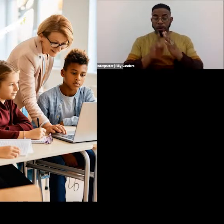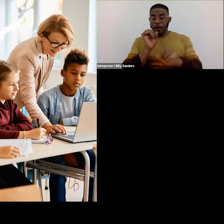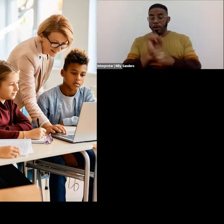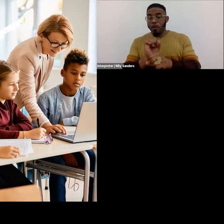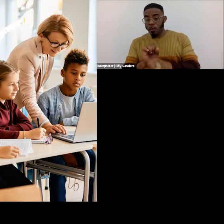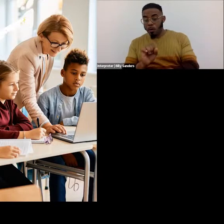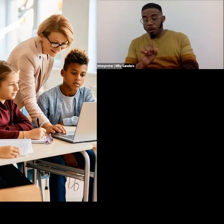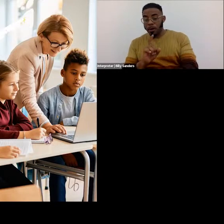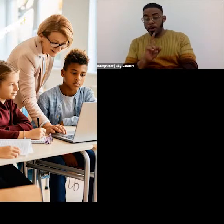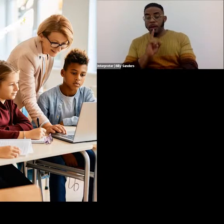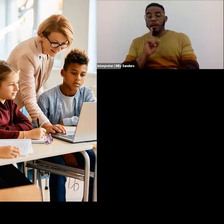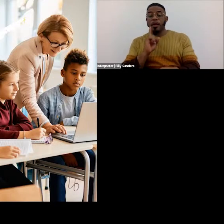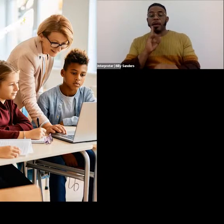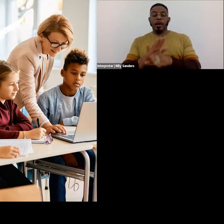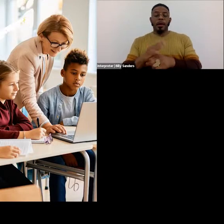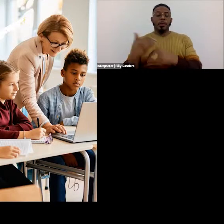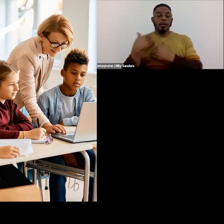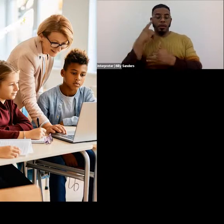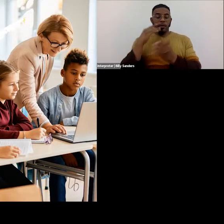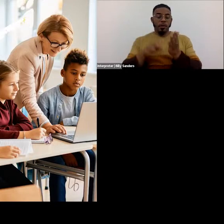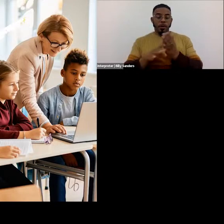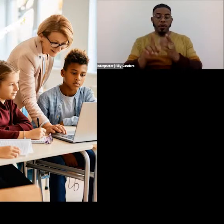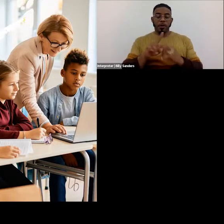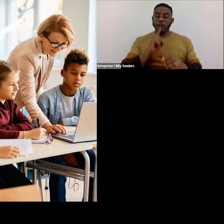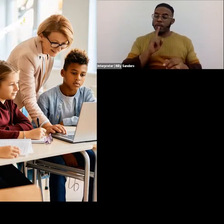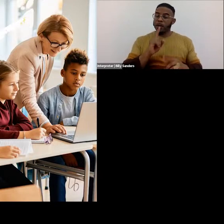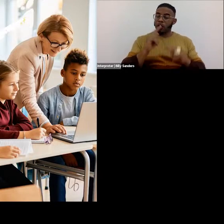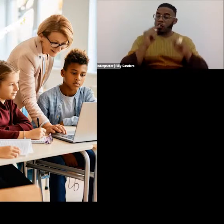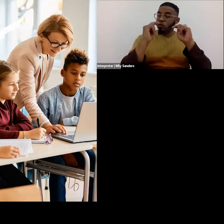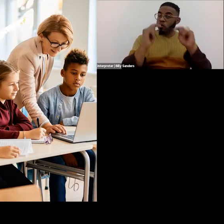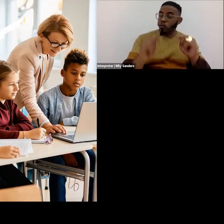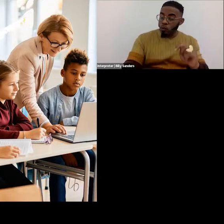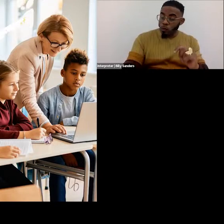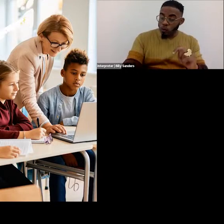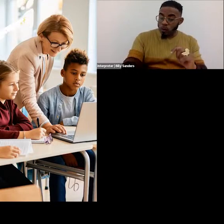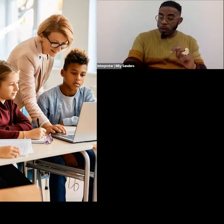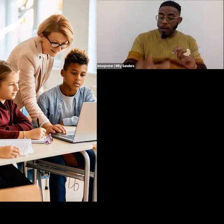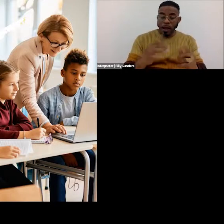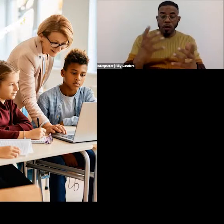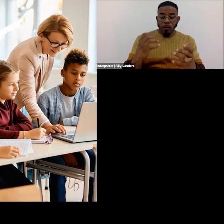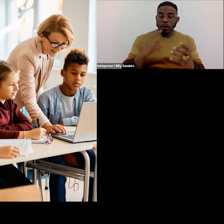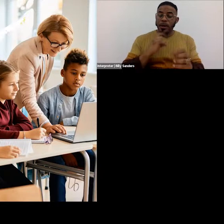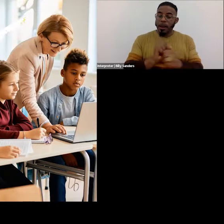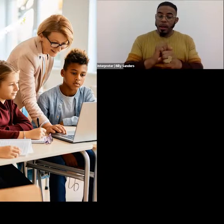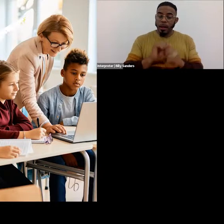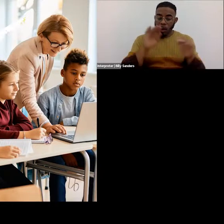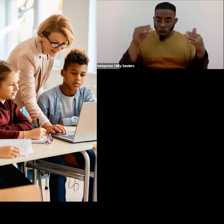there's an obligation for the minor to be tutored. And I just wanna actually hone in on the fact